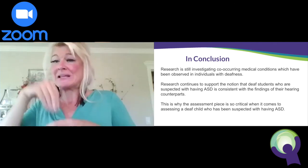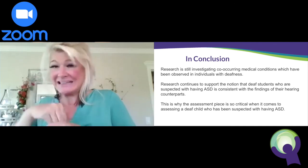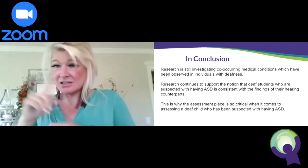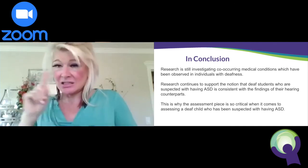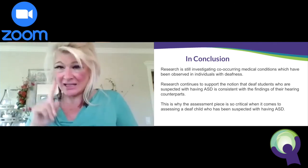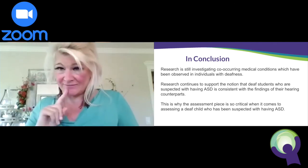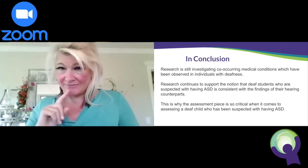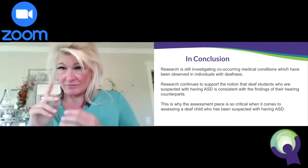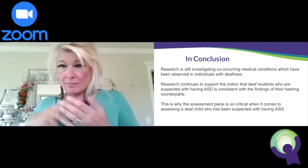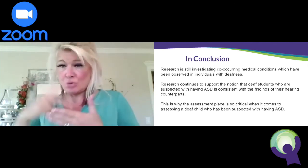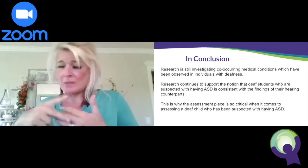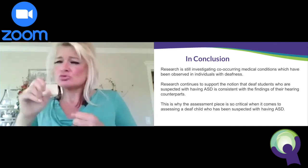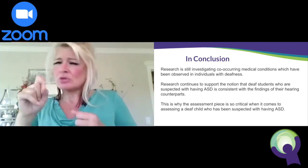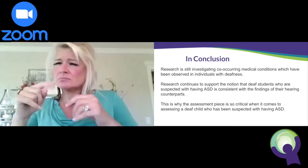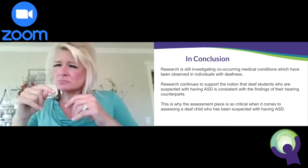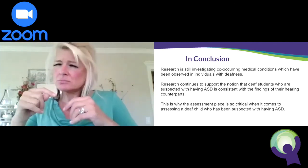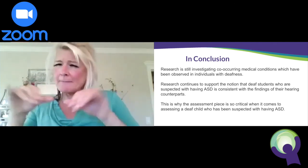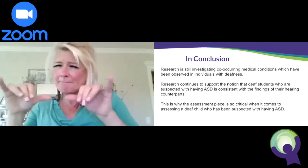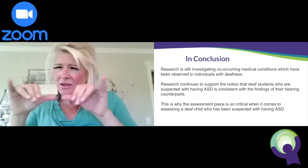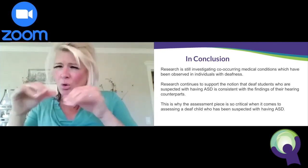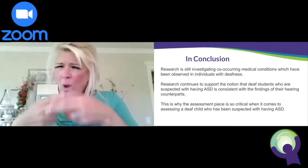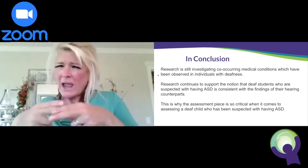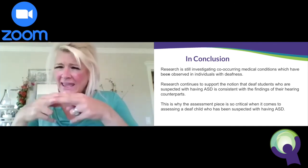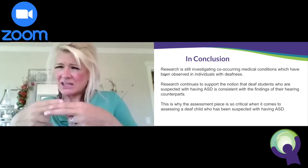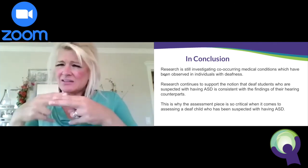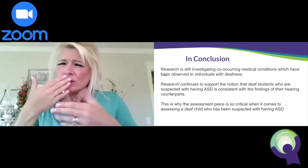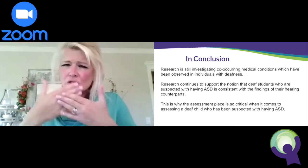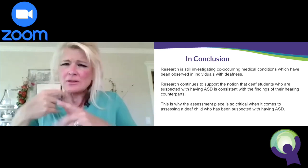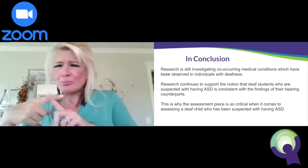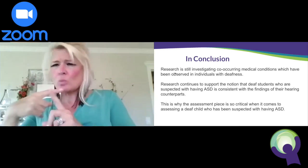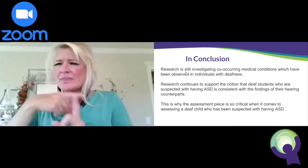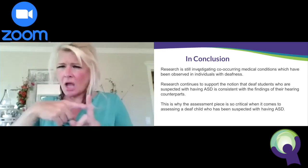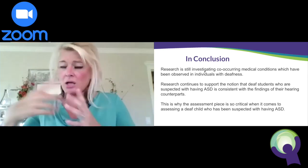deaf and hard of hearing kids as well.